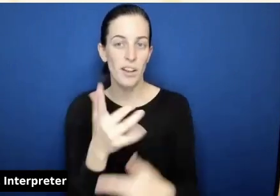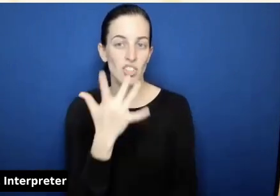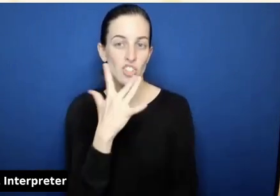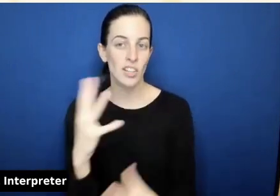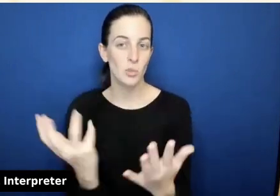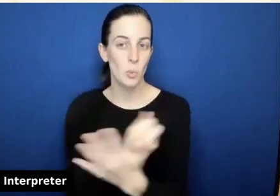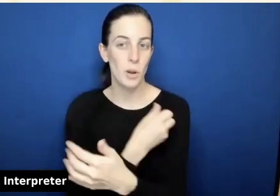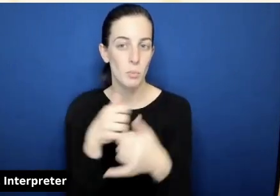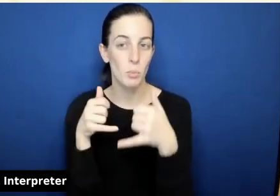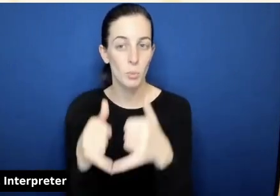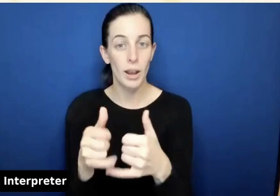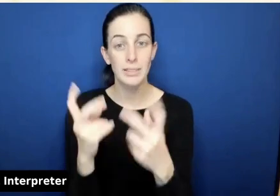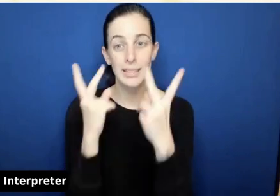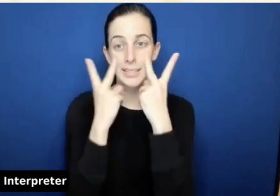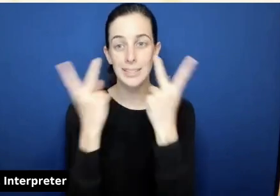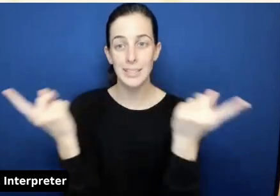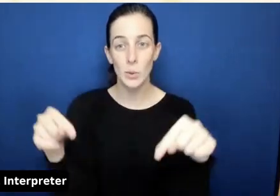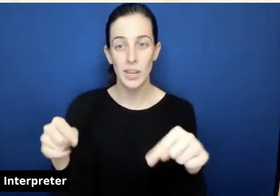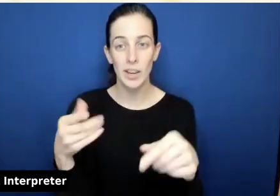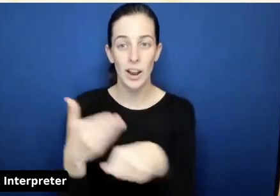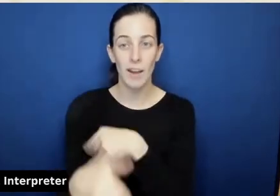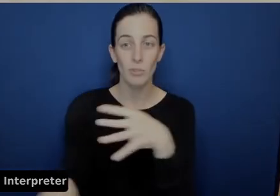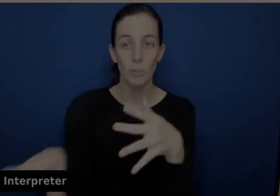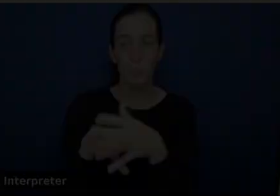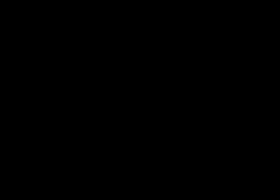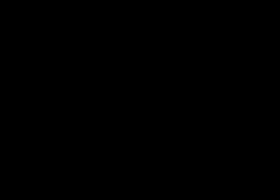See you right here after the break. Thank you.